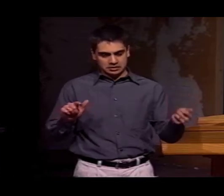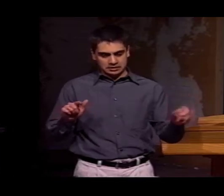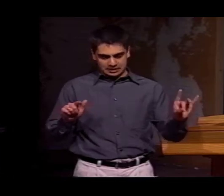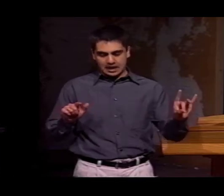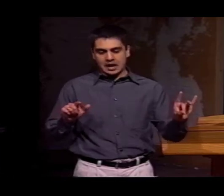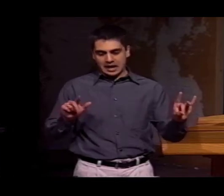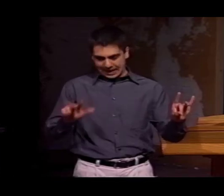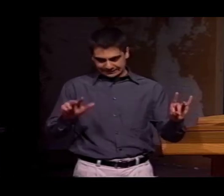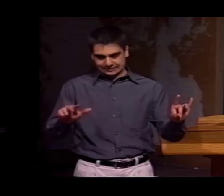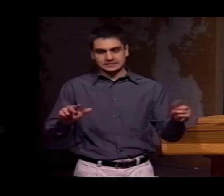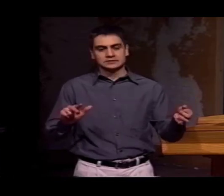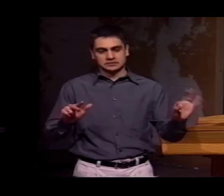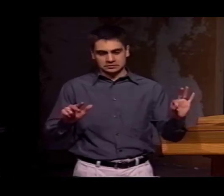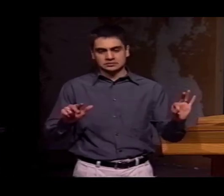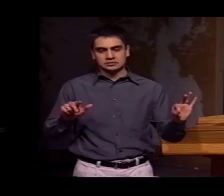"18,"